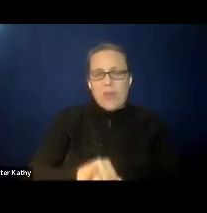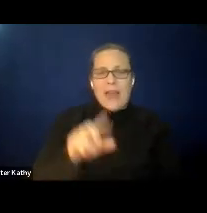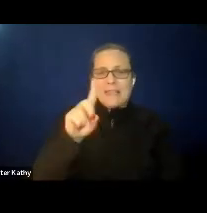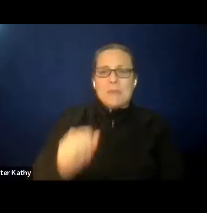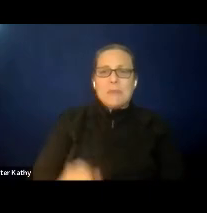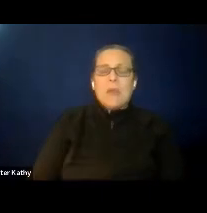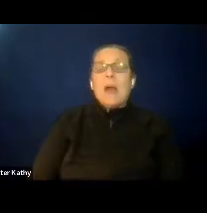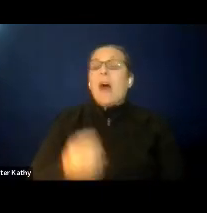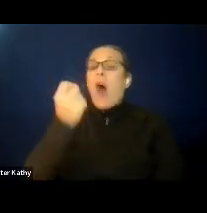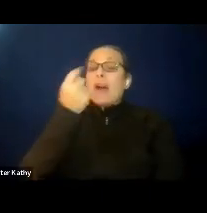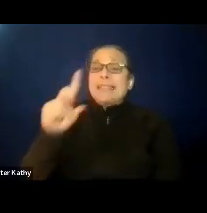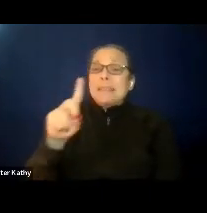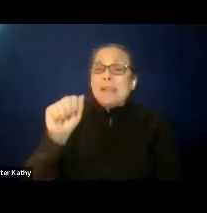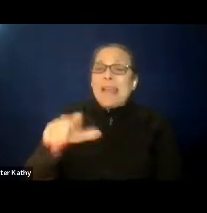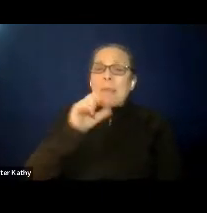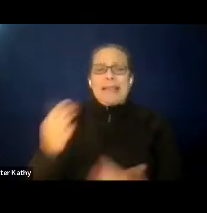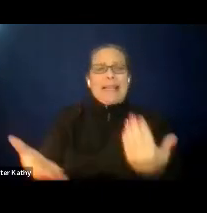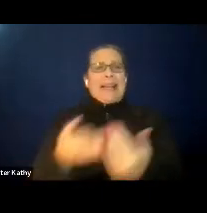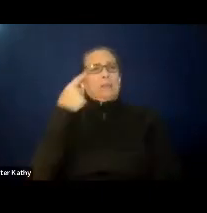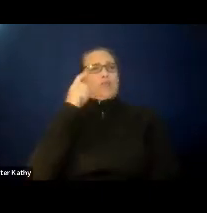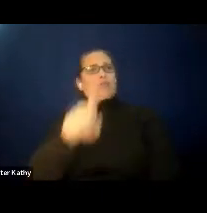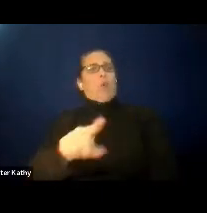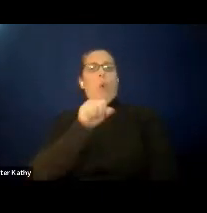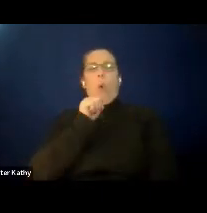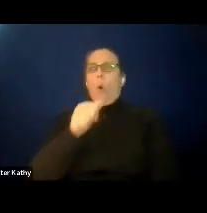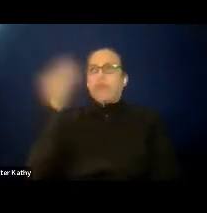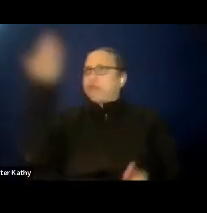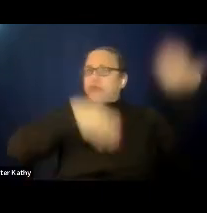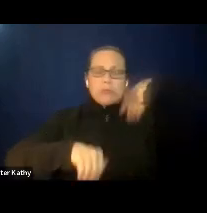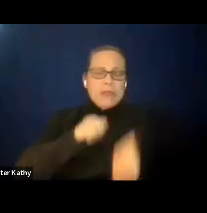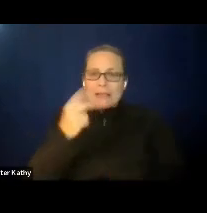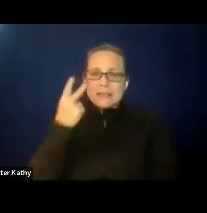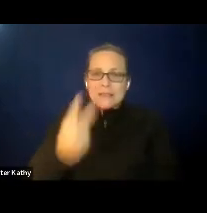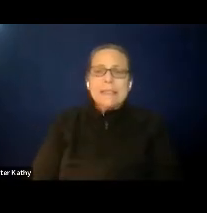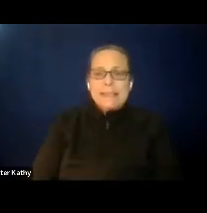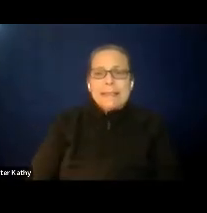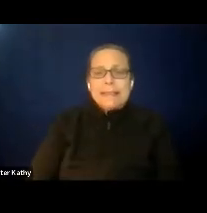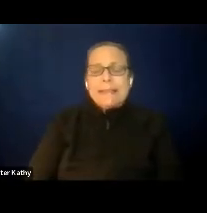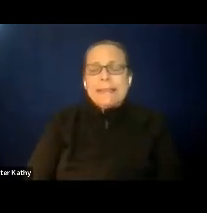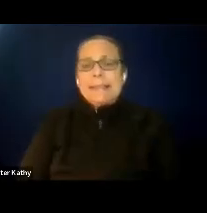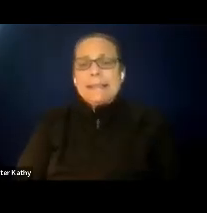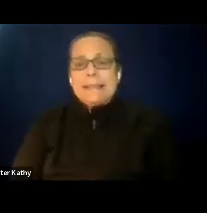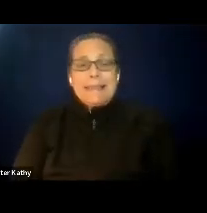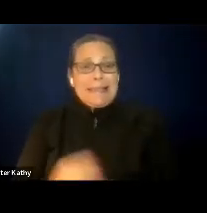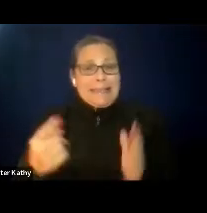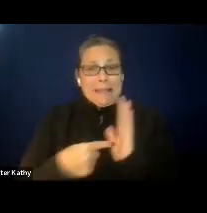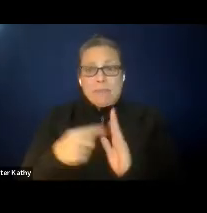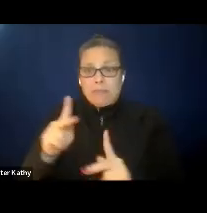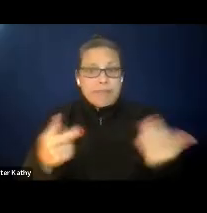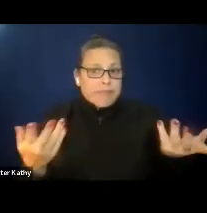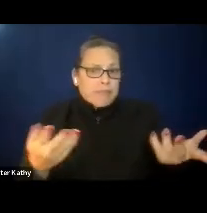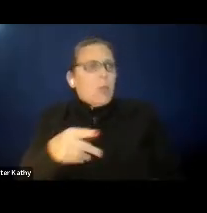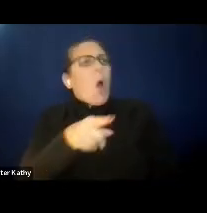represents. Along with that, disability can be